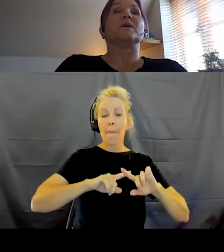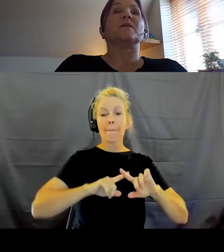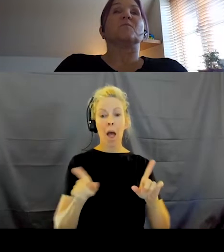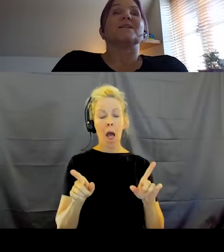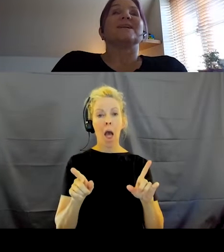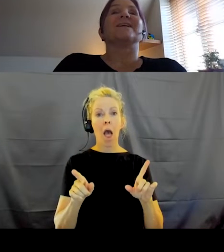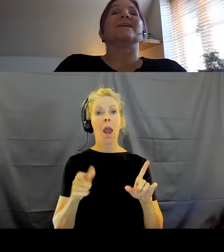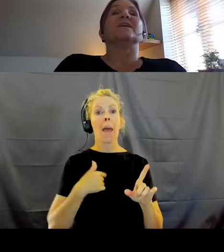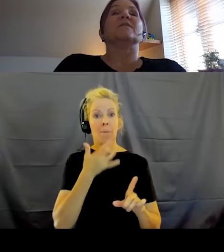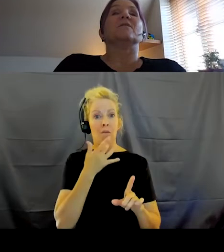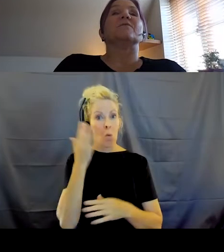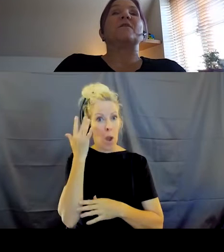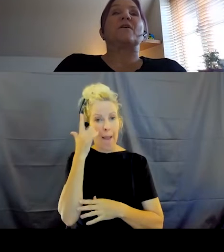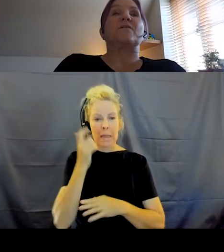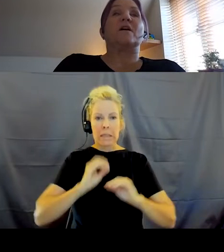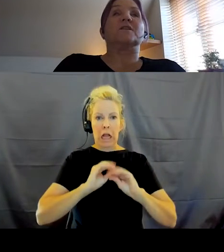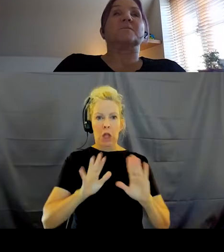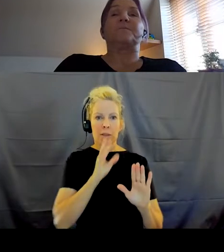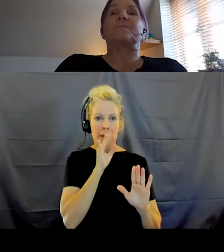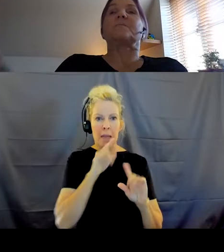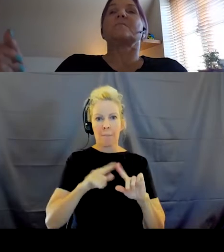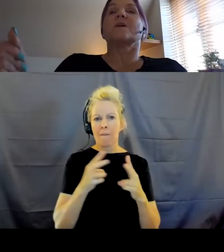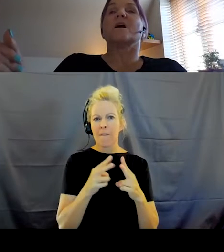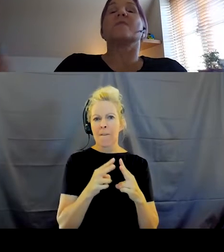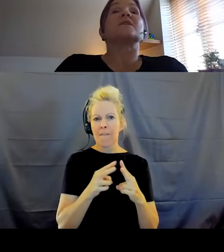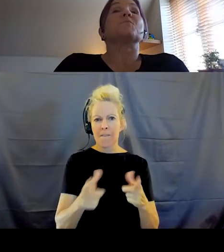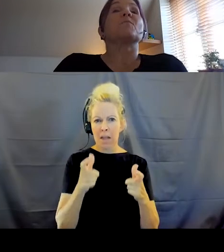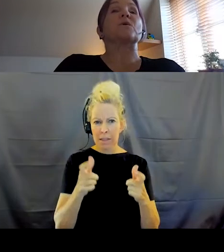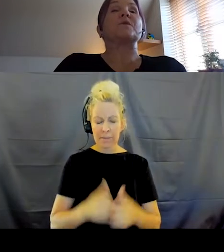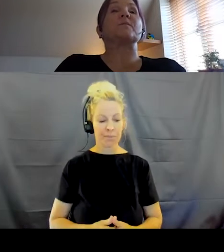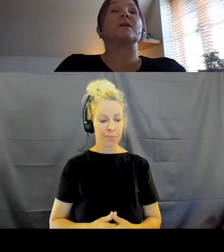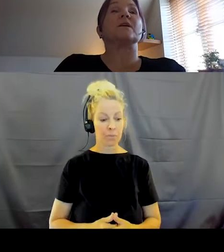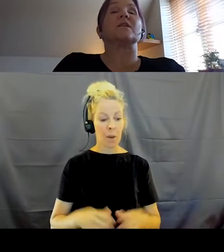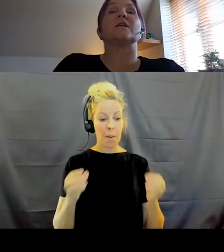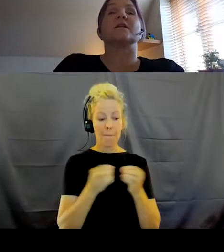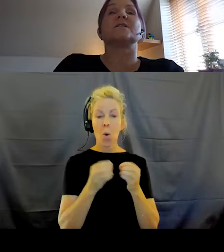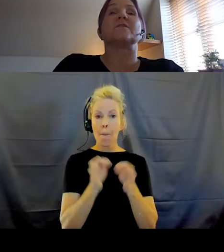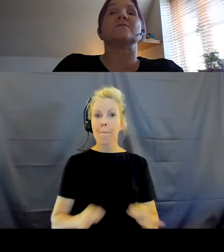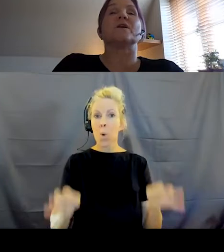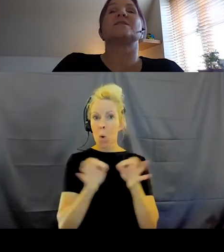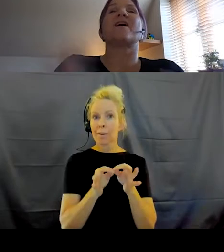speaks pretty clearly very, very fast. And that's more important to me then a nice sounding voice.